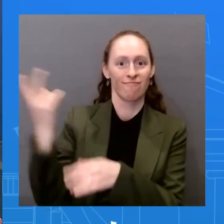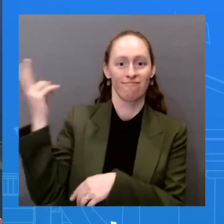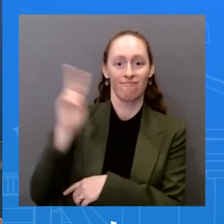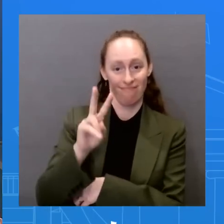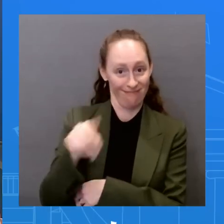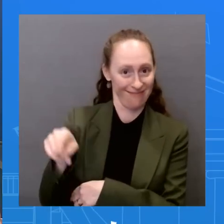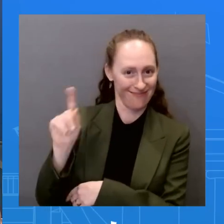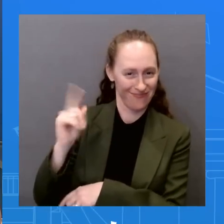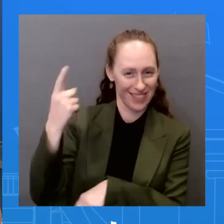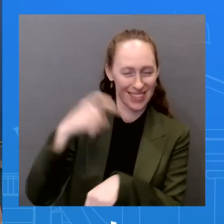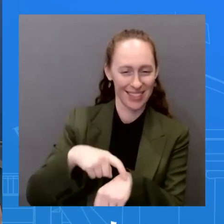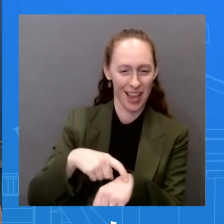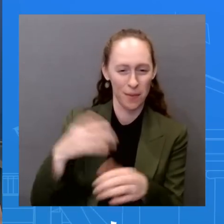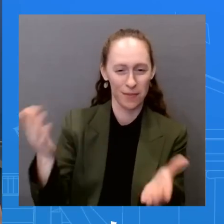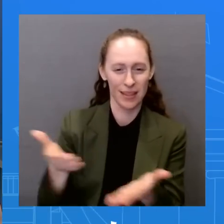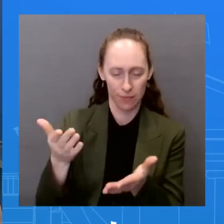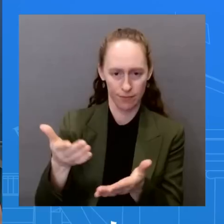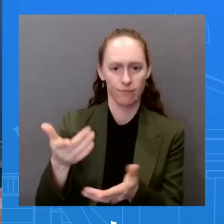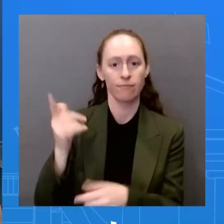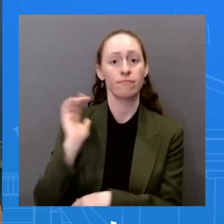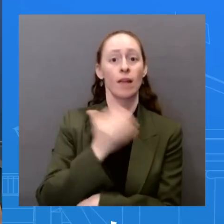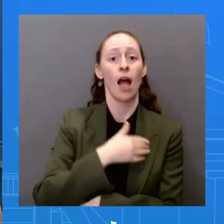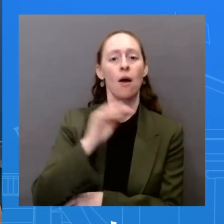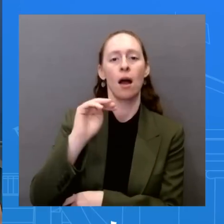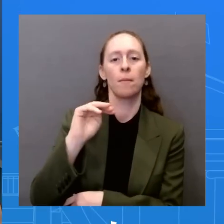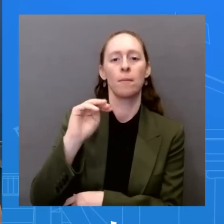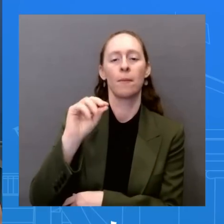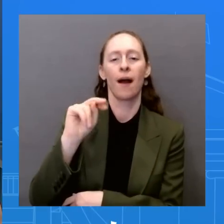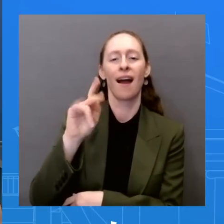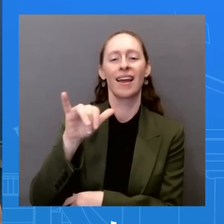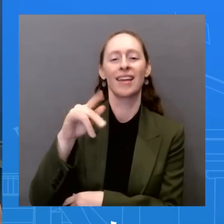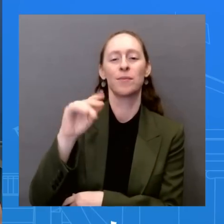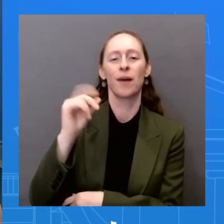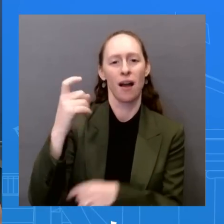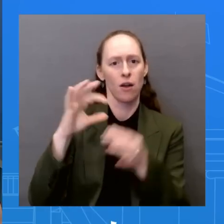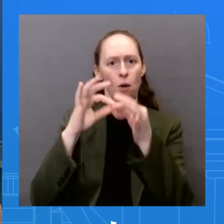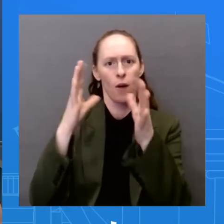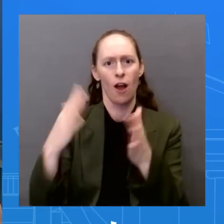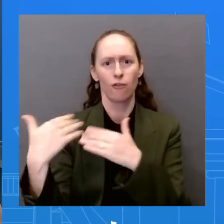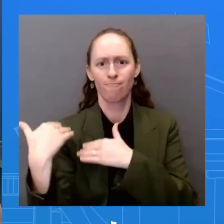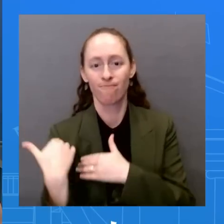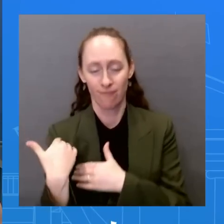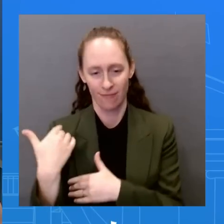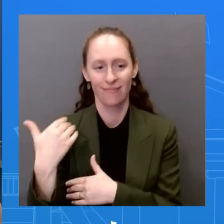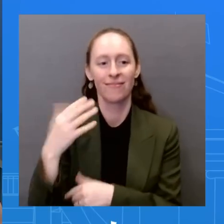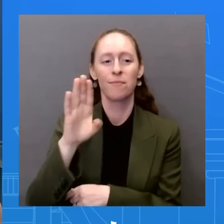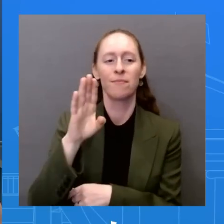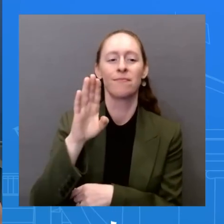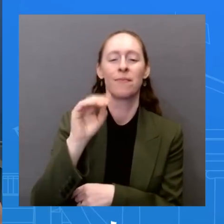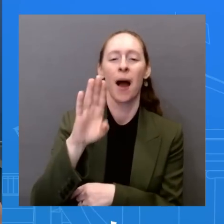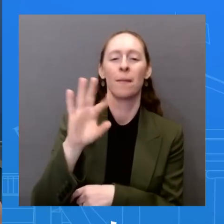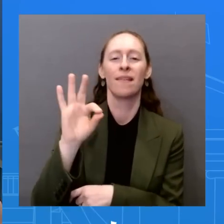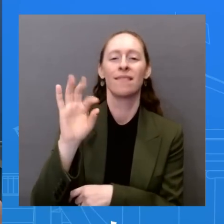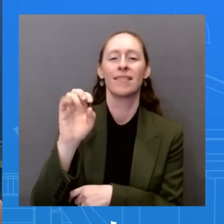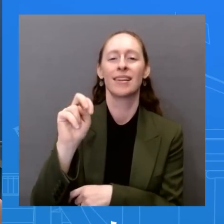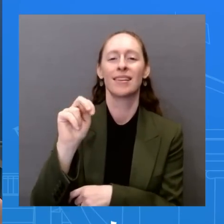Bob Fenton, and Deputy Coordinator, Dr. Demetre, are here with us to provide an update on our progress